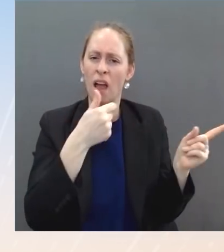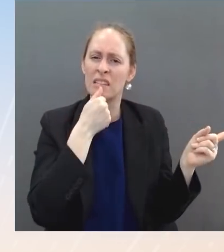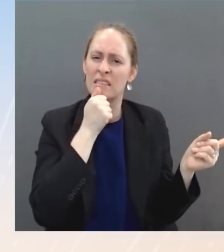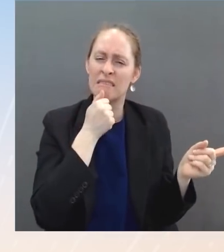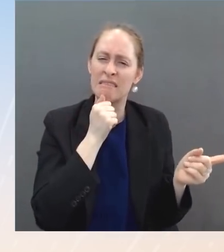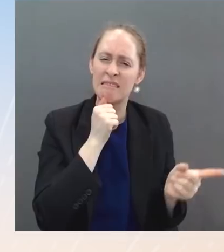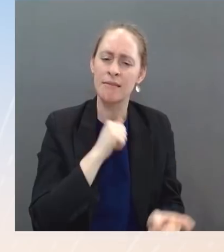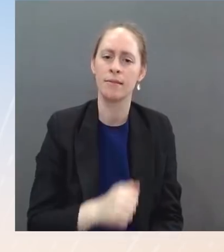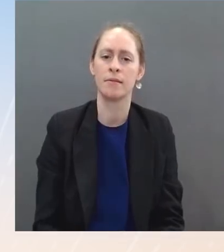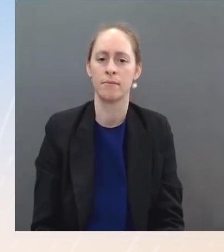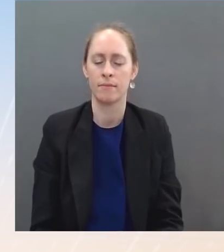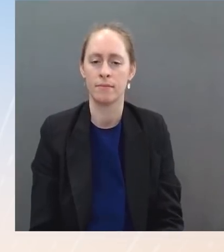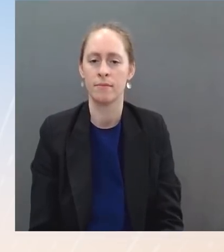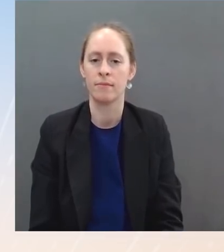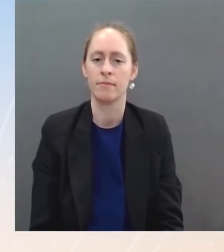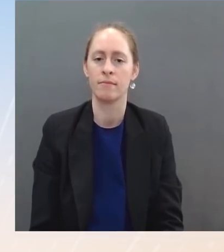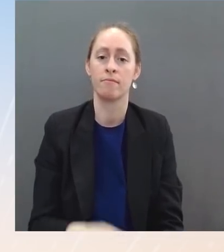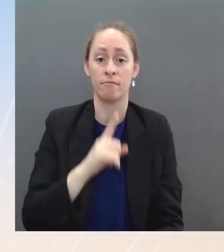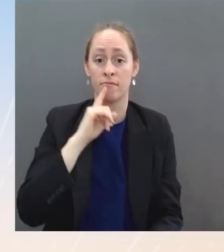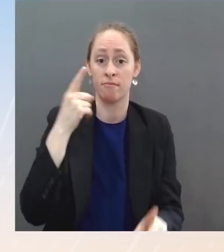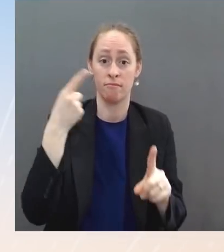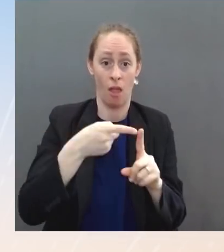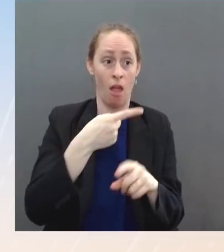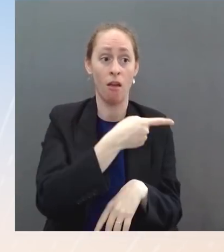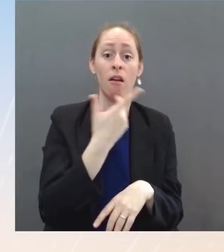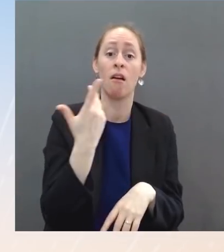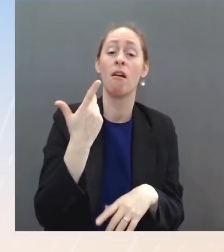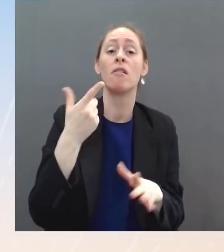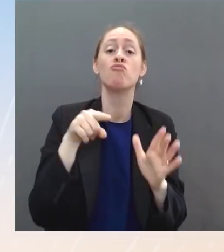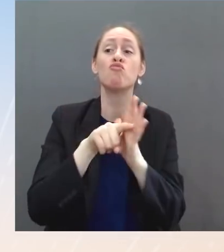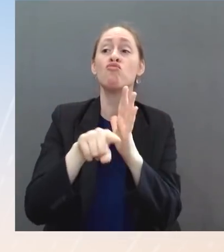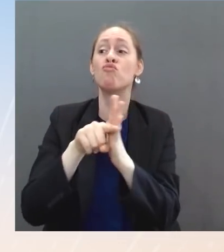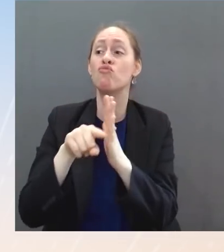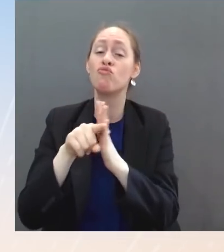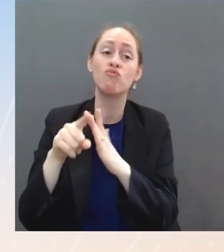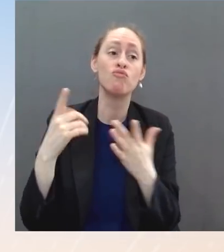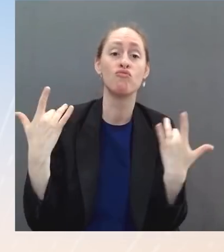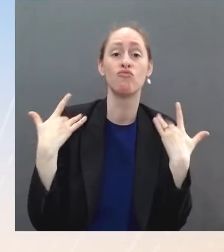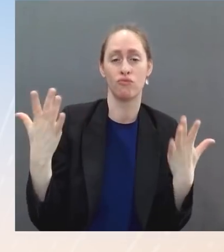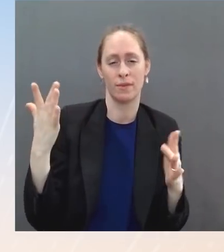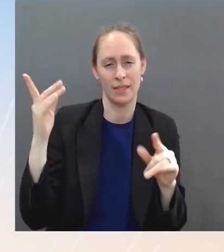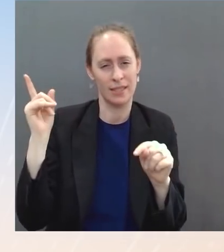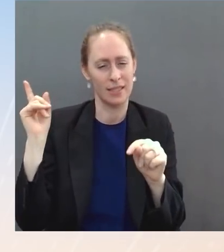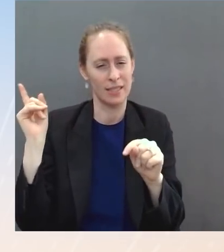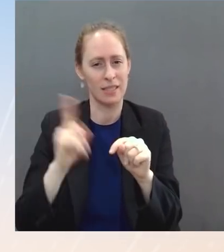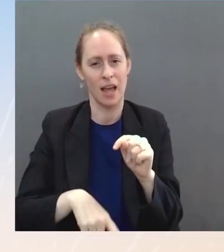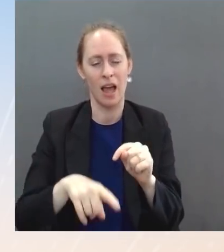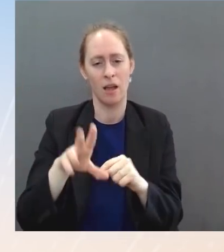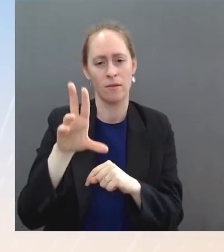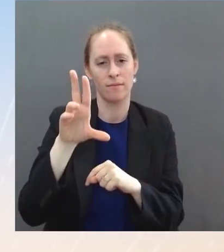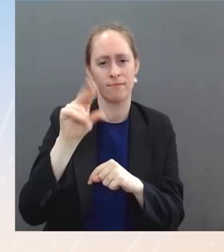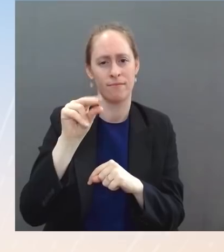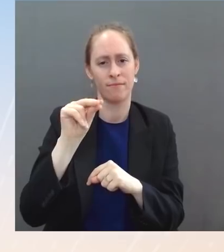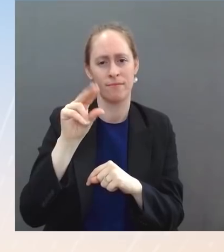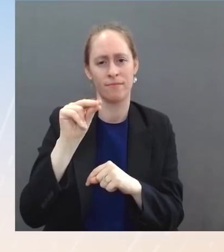The other is to have an effect on Russia's behavior over time. But as President Biden has made clear repeatedly,